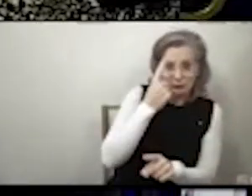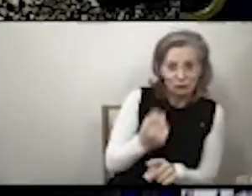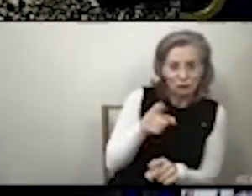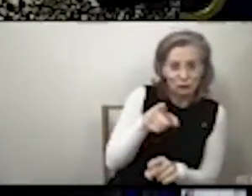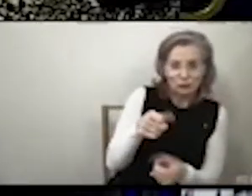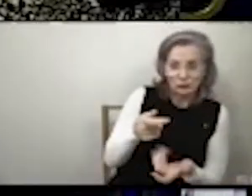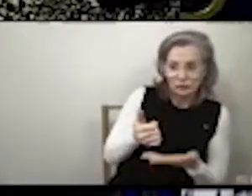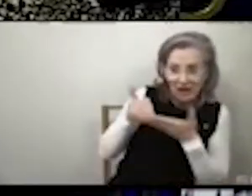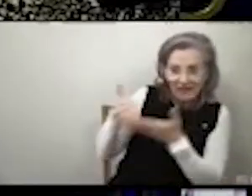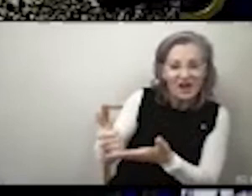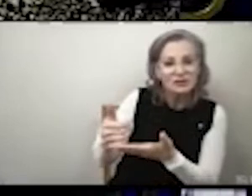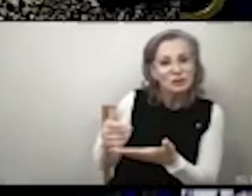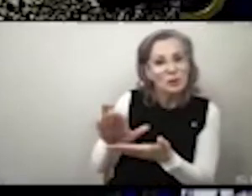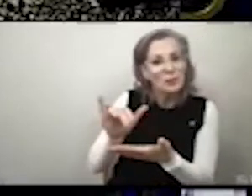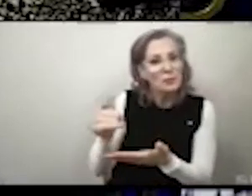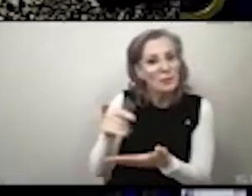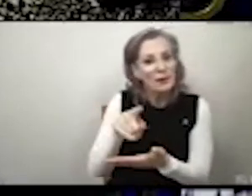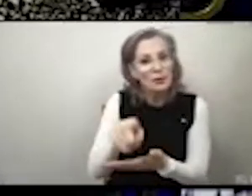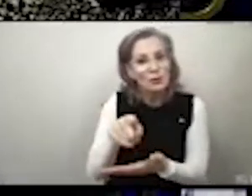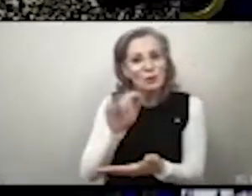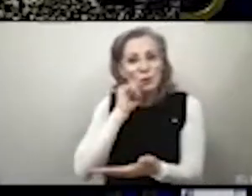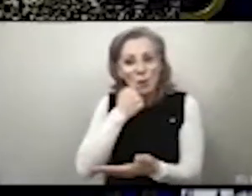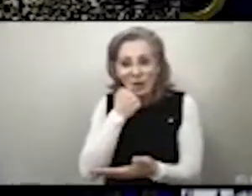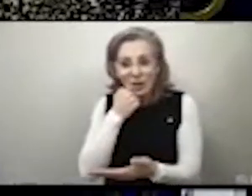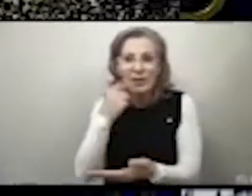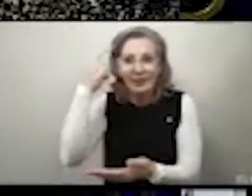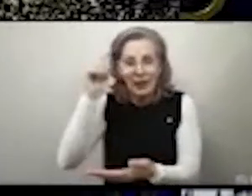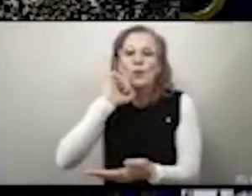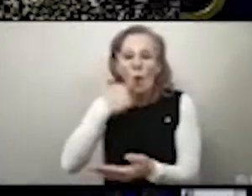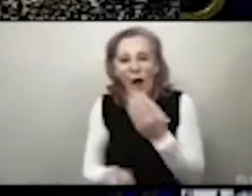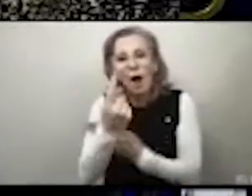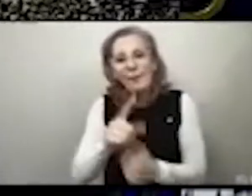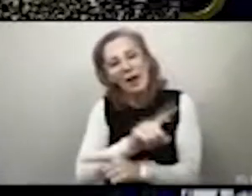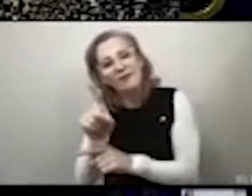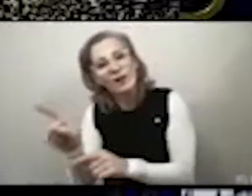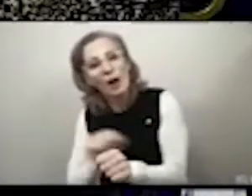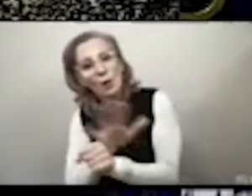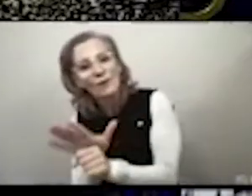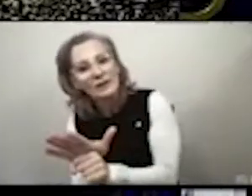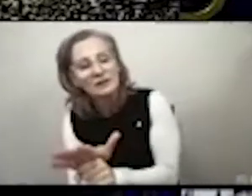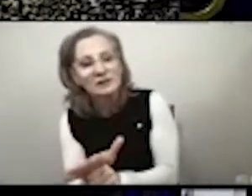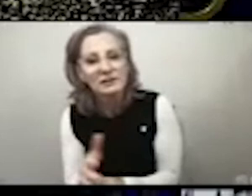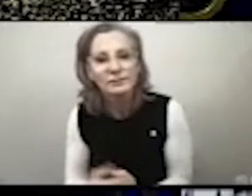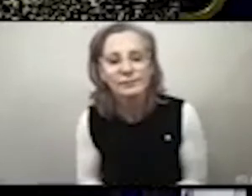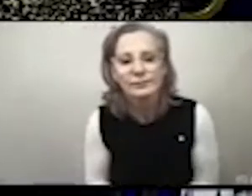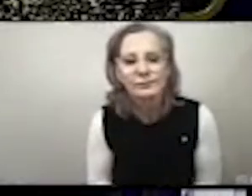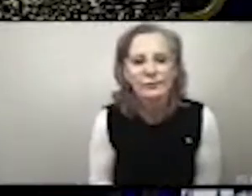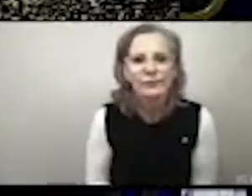Uh, well, yes obviously, yes, I do feel that strongly. There's a surprising answer! And it isn't, it isn't prominent enough